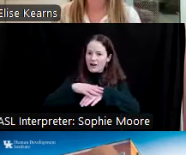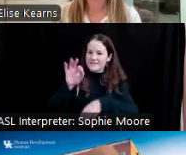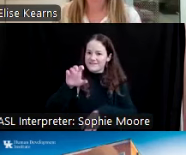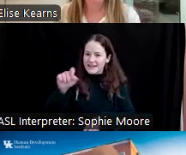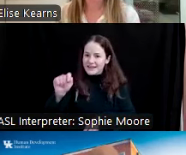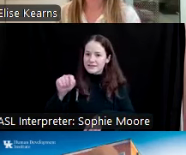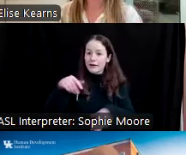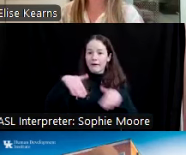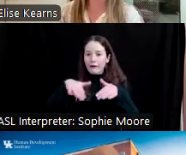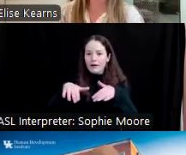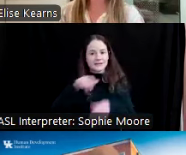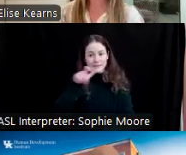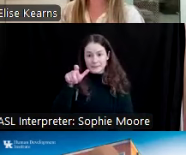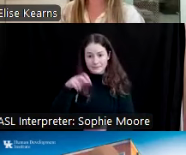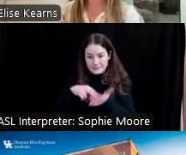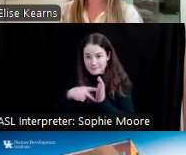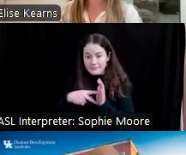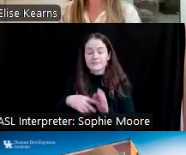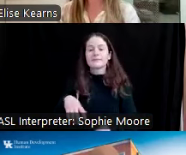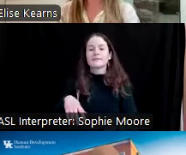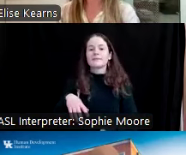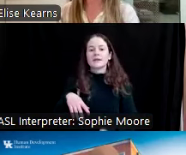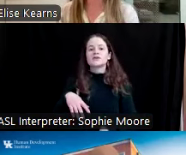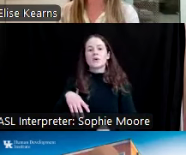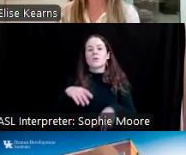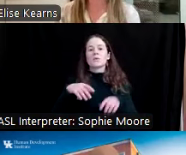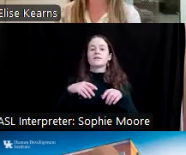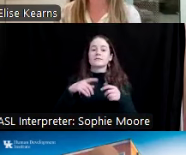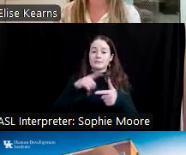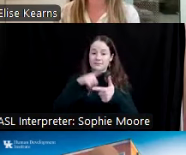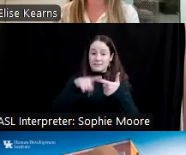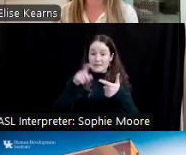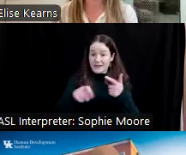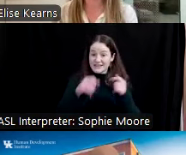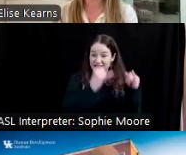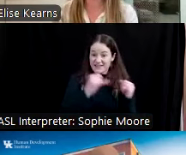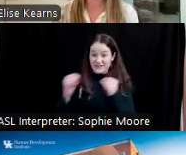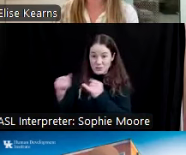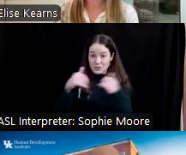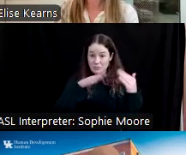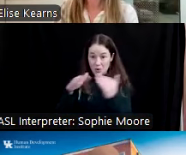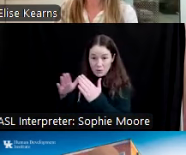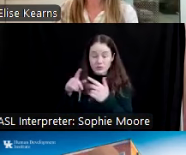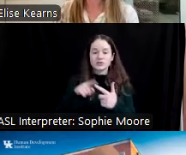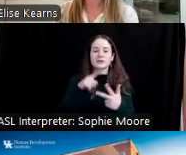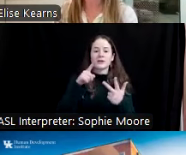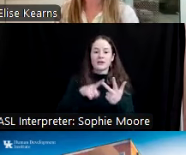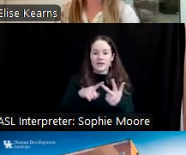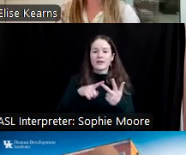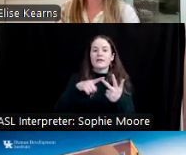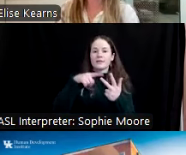individualized approach. Account for someone's differences in their body systems. Identify and remove barriers as